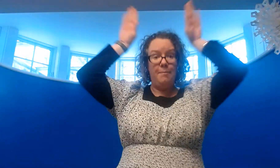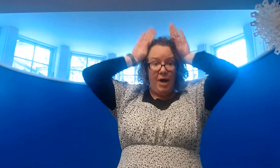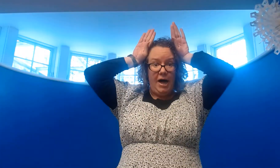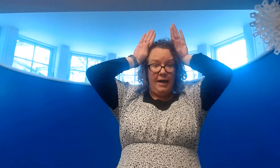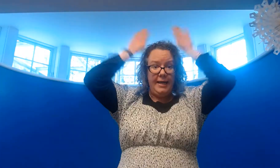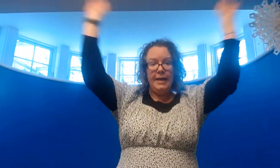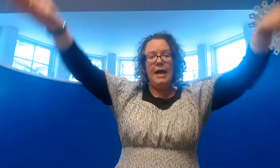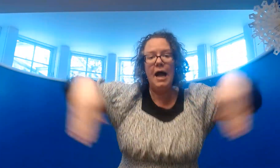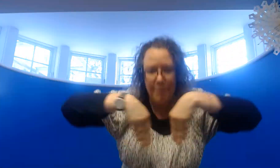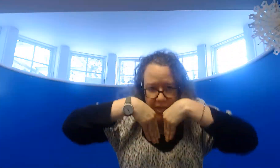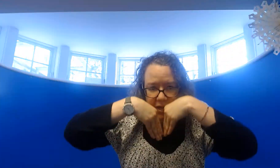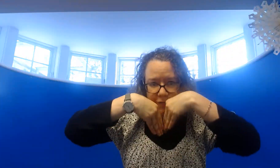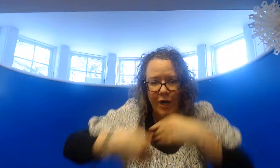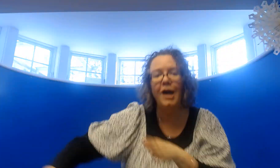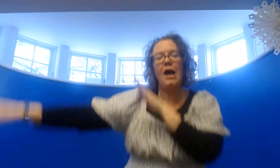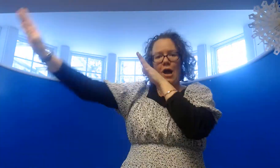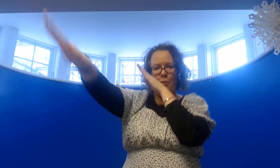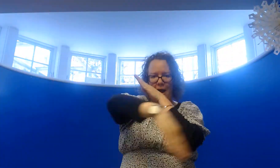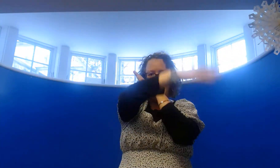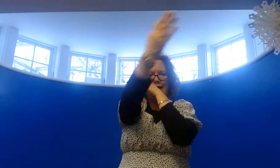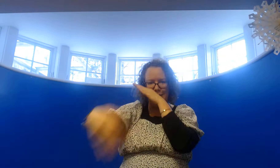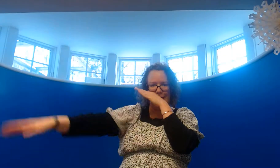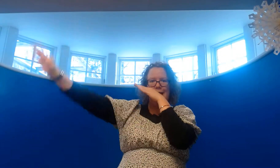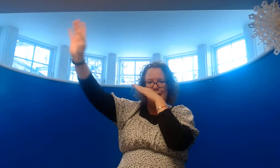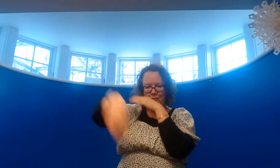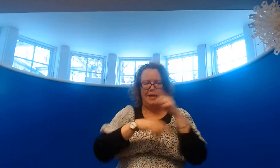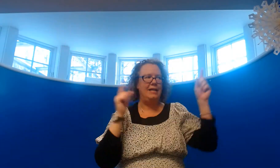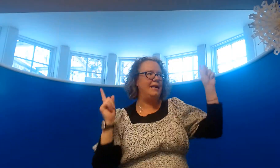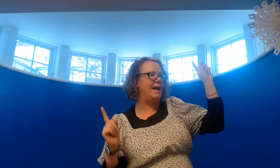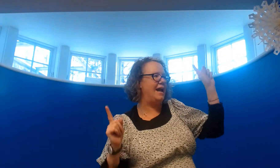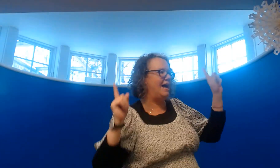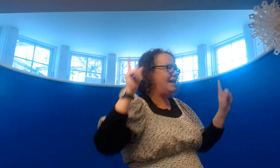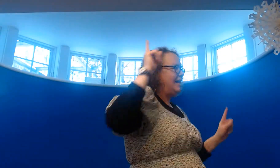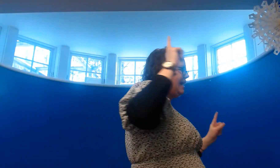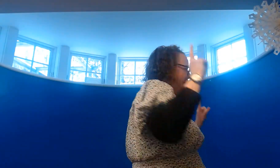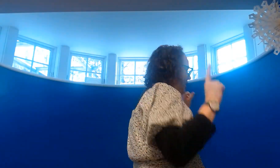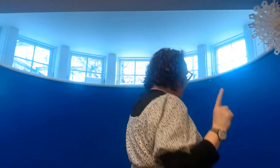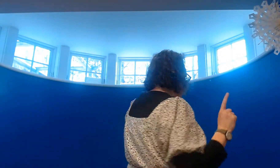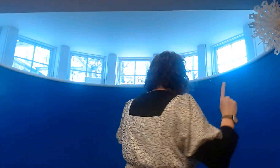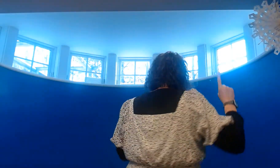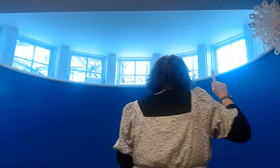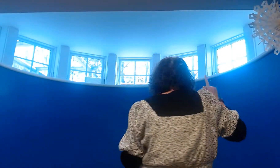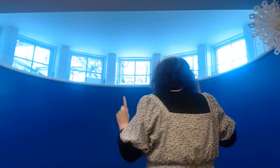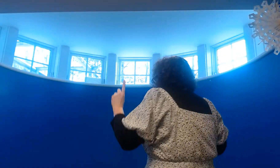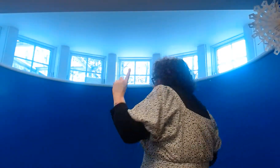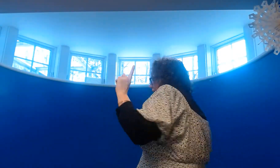a bunny, a beaver, a wild elephant nah nah nah nah nah nah nah nah nah nah nah nah.